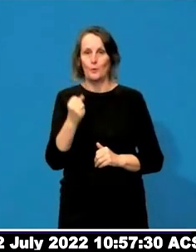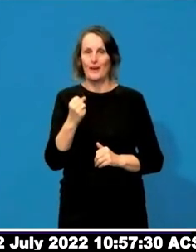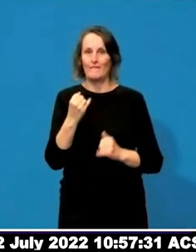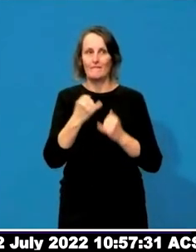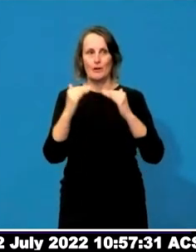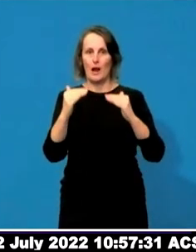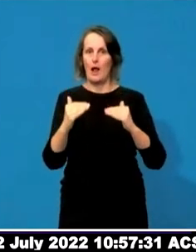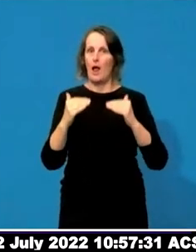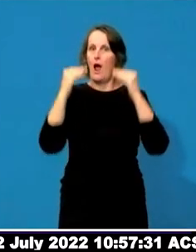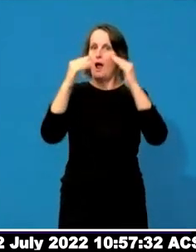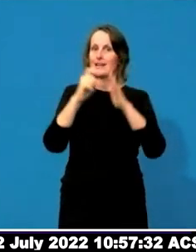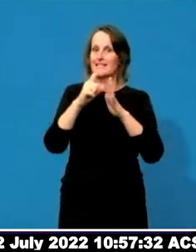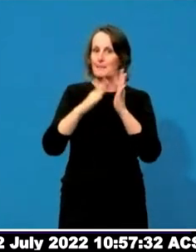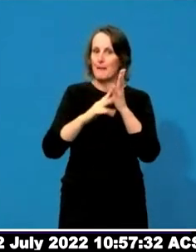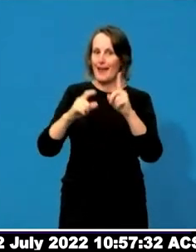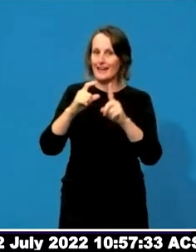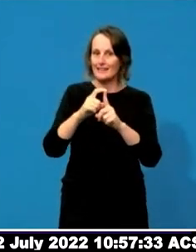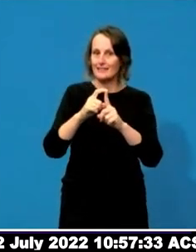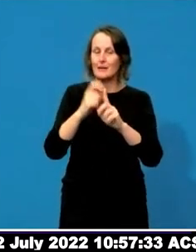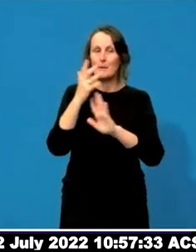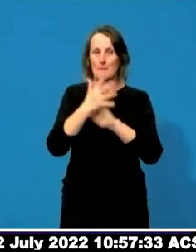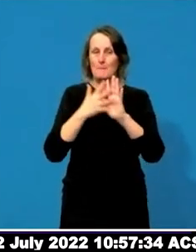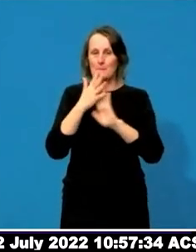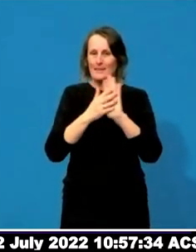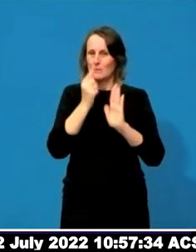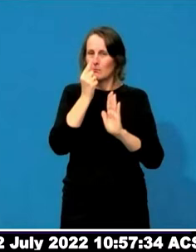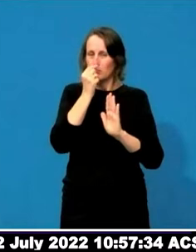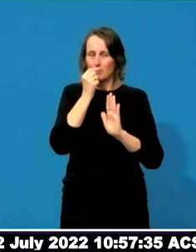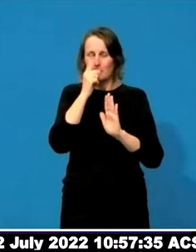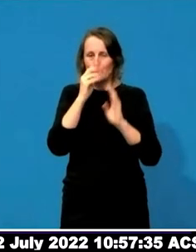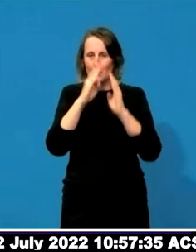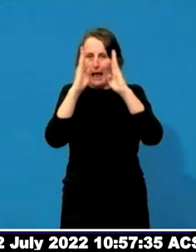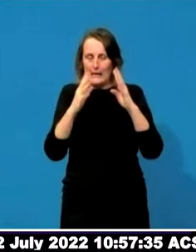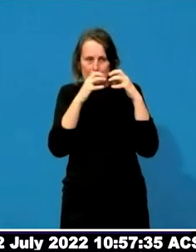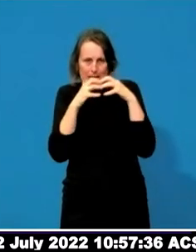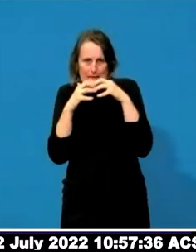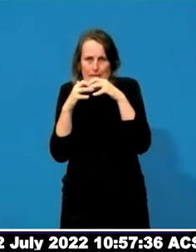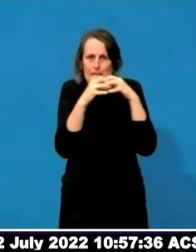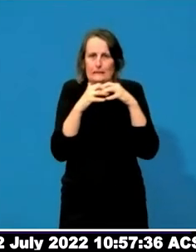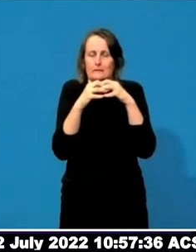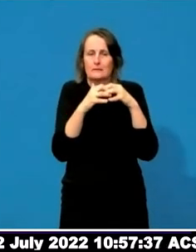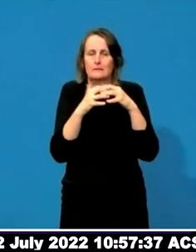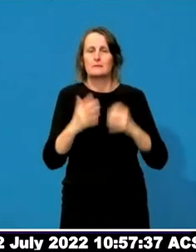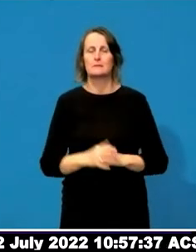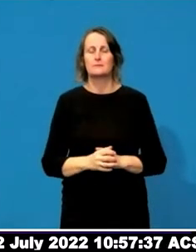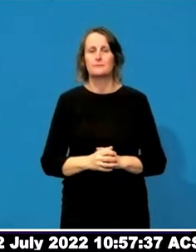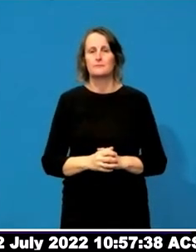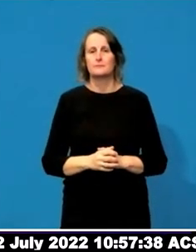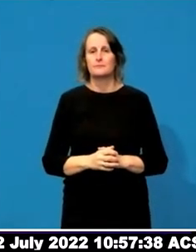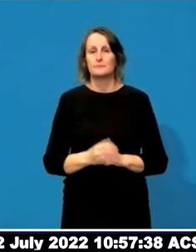and potentially overcrowding and also the suitability of some dwellings.